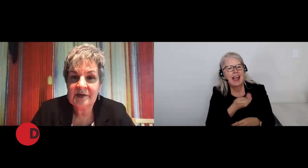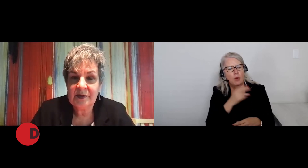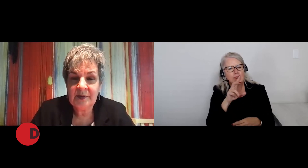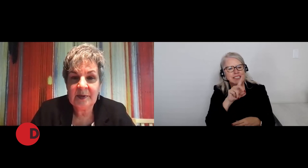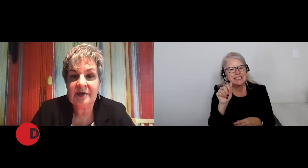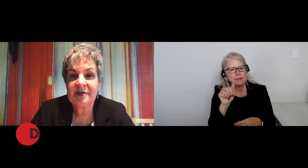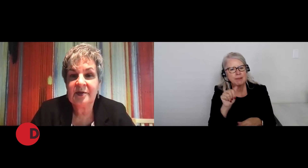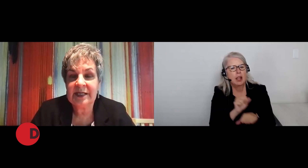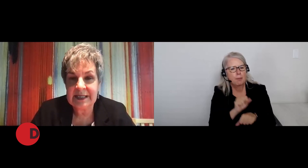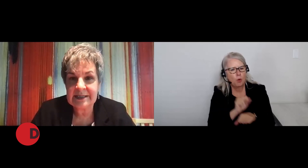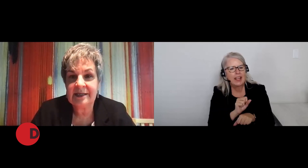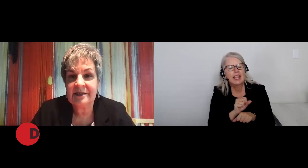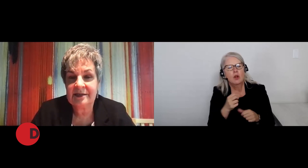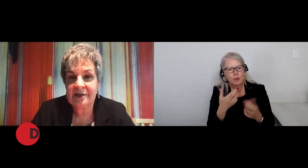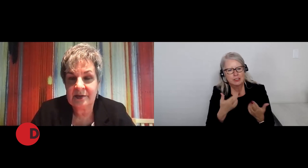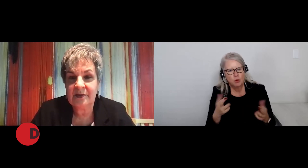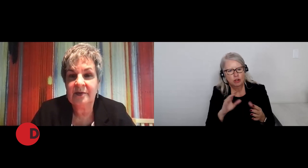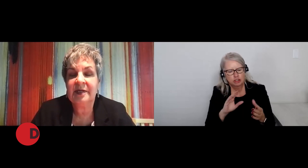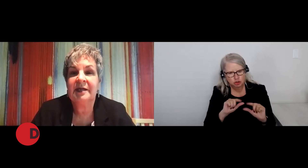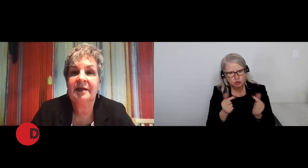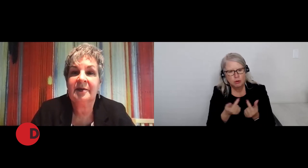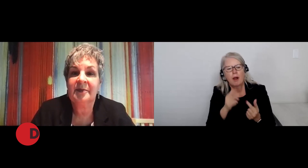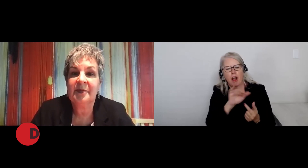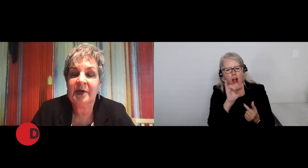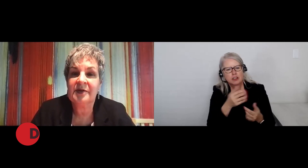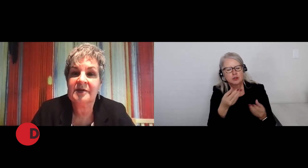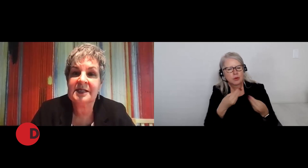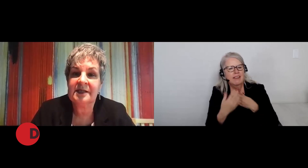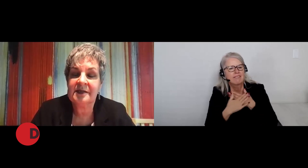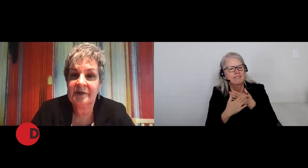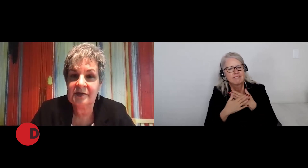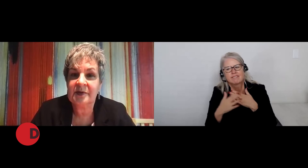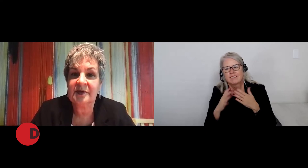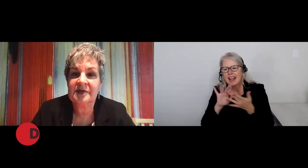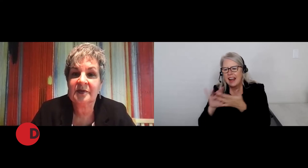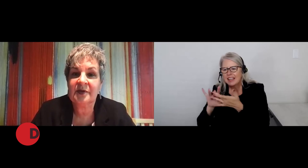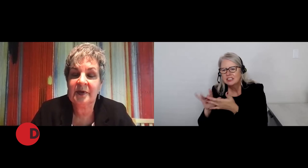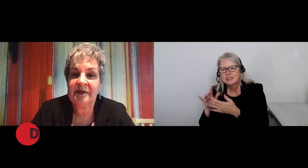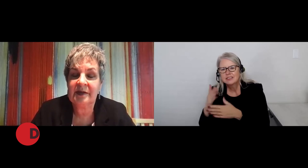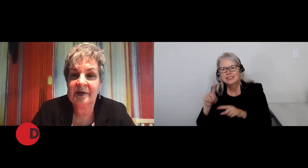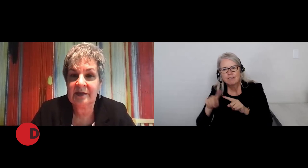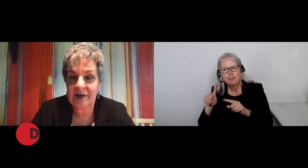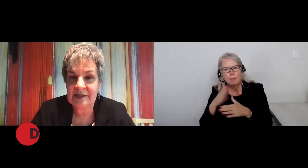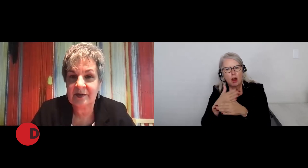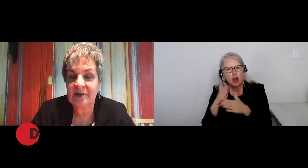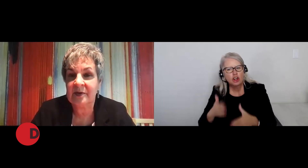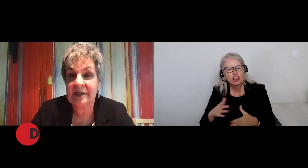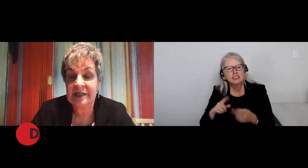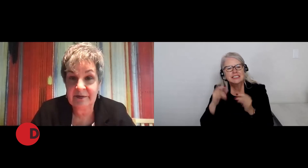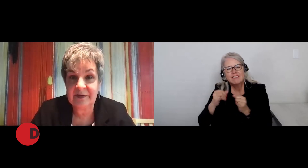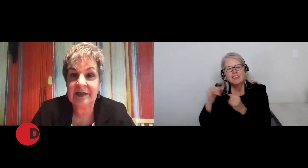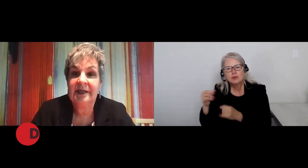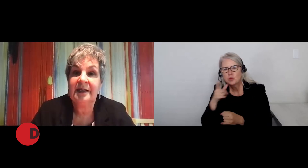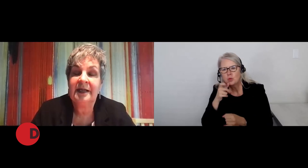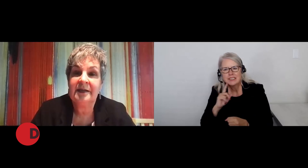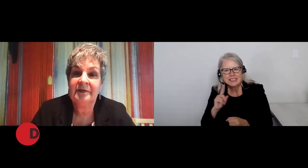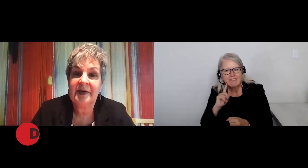employees resource group, they advise and provide connections with